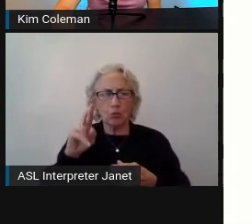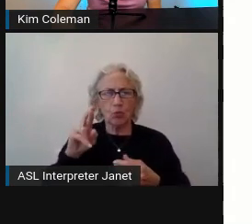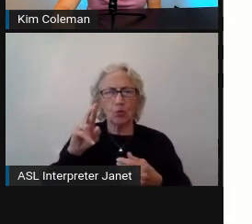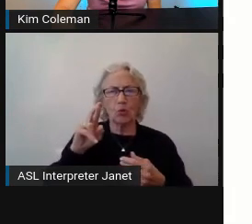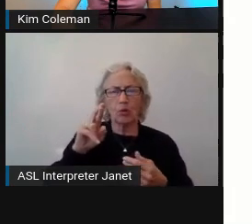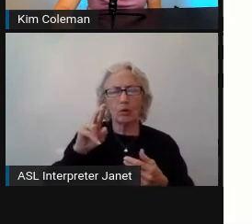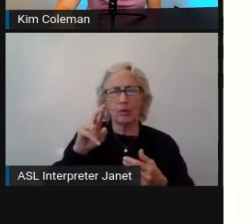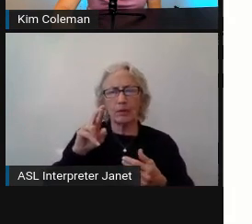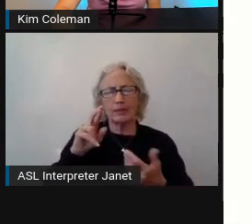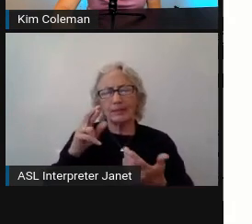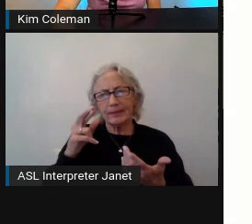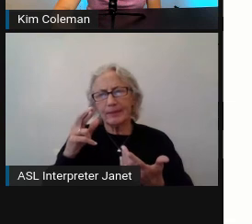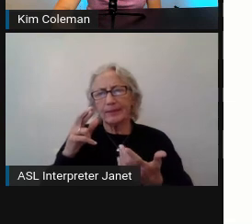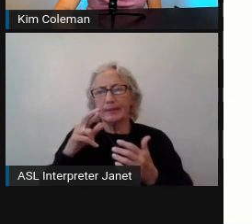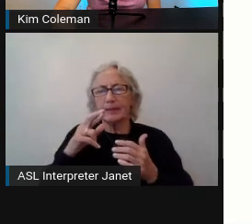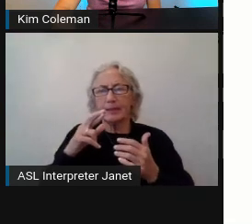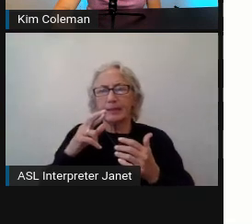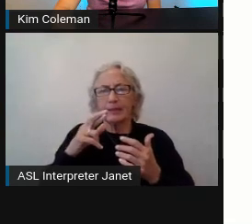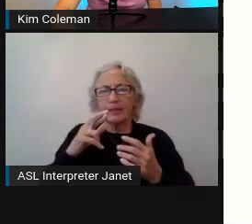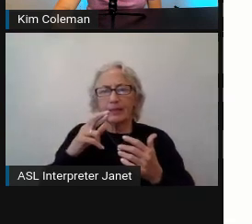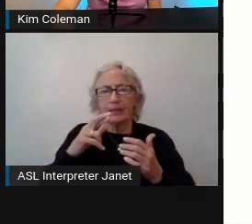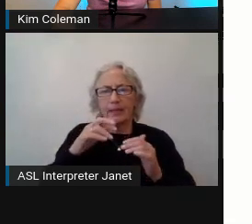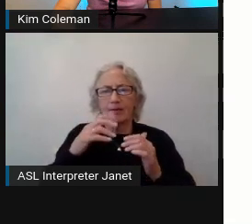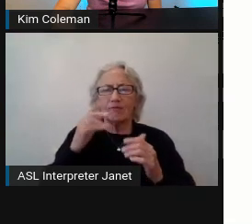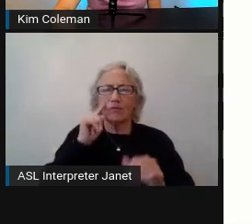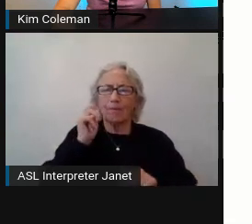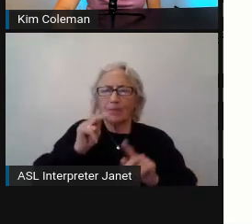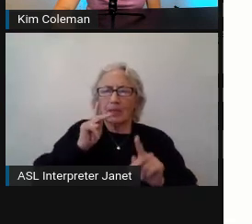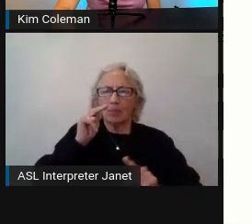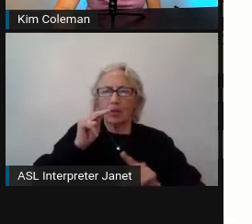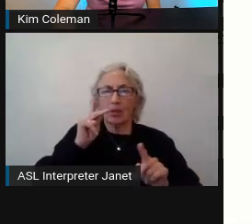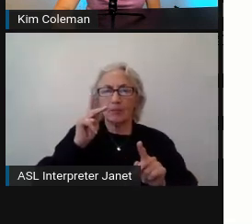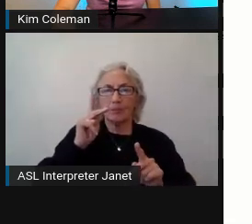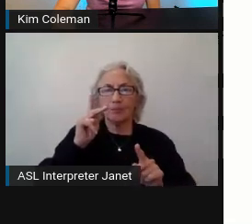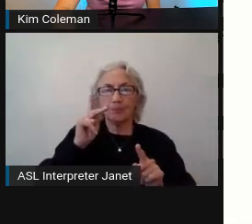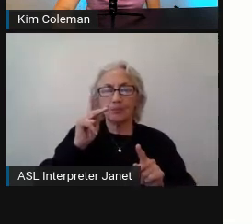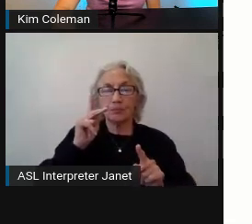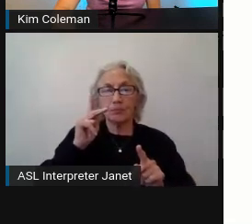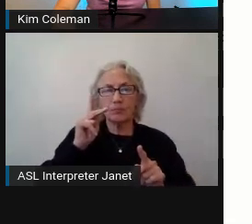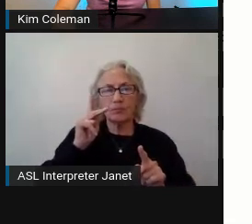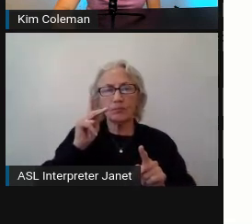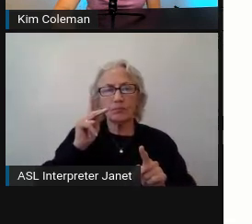that manifests or declaration. We do not have a theme directory.